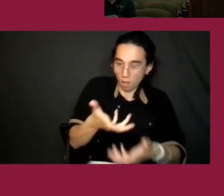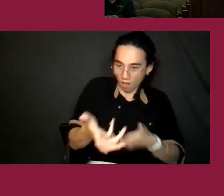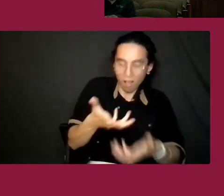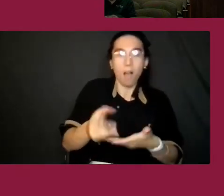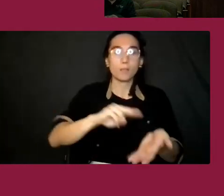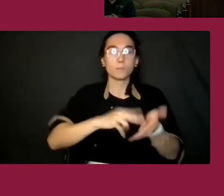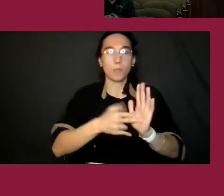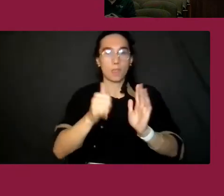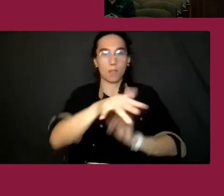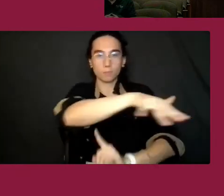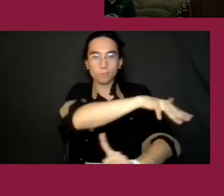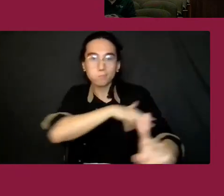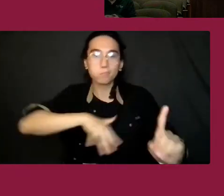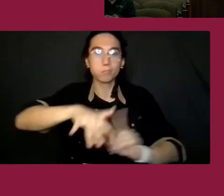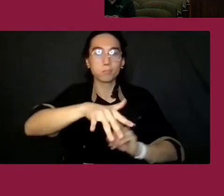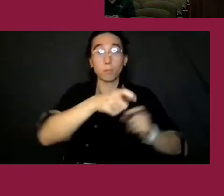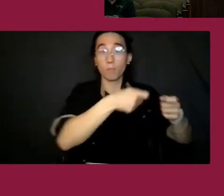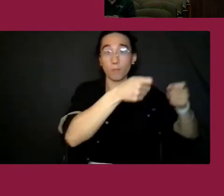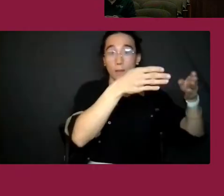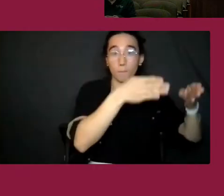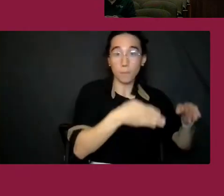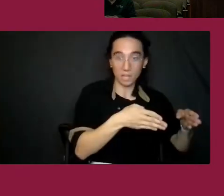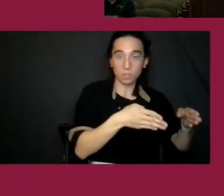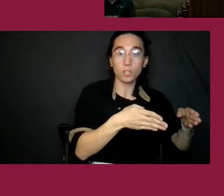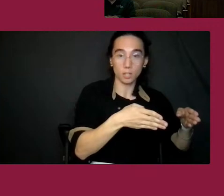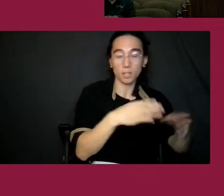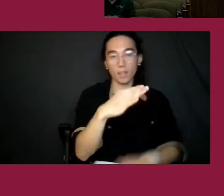and demonstrates to both sides to work together.